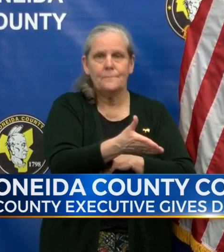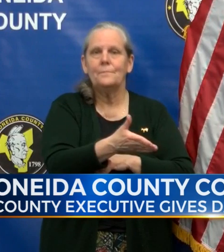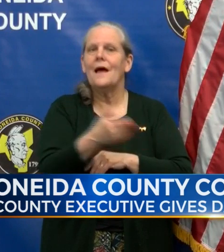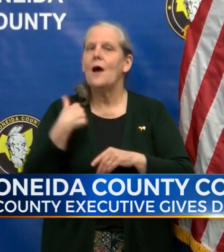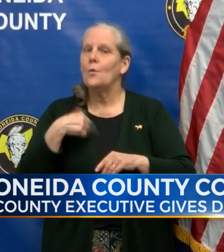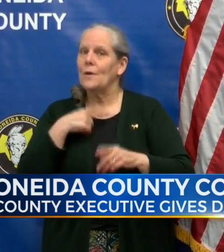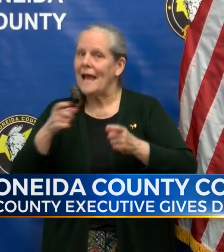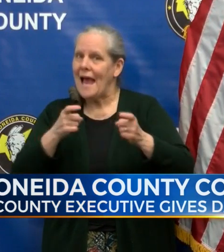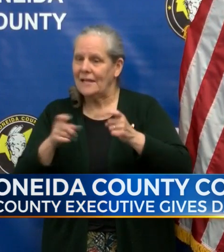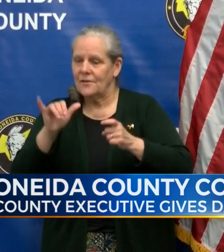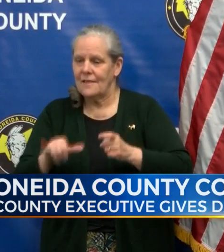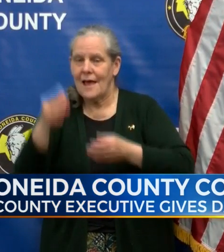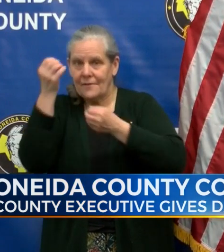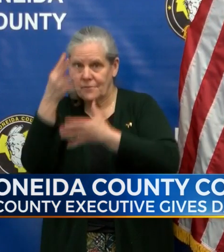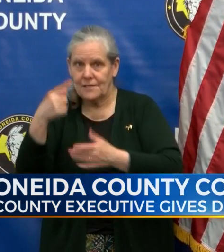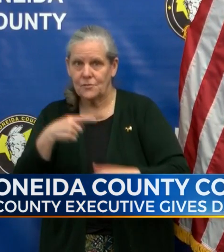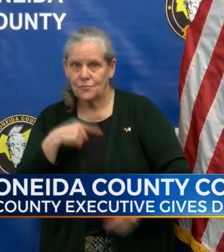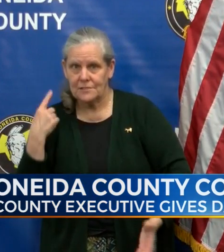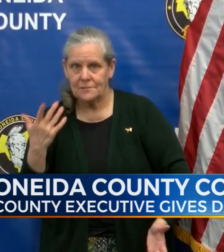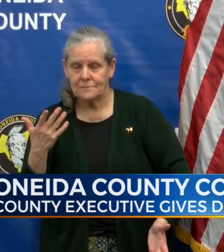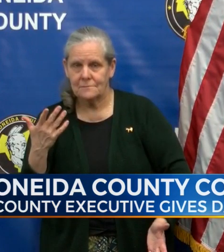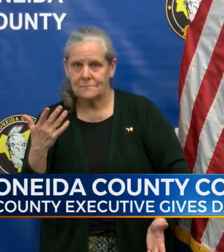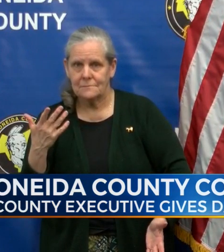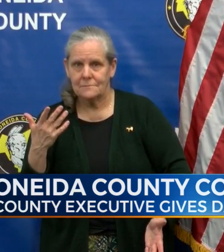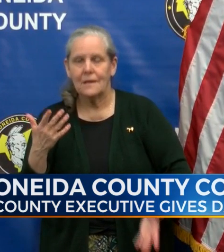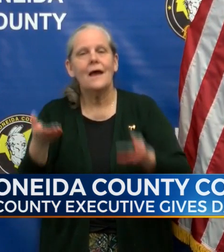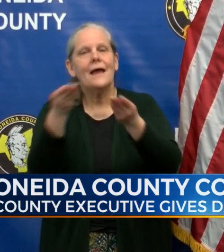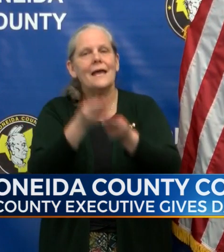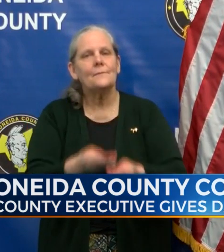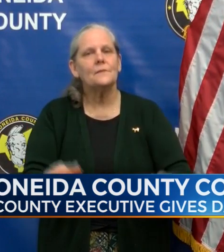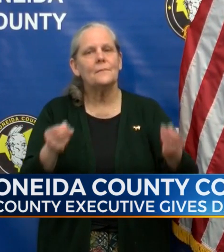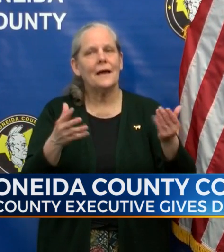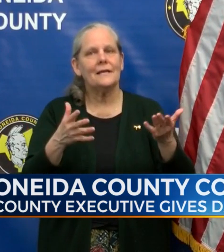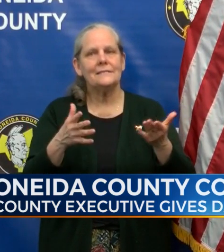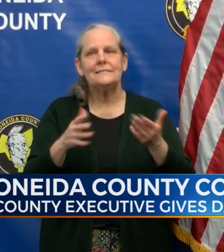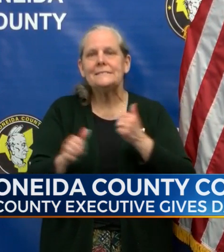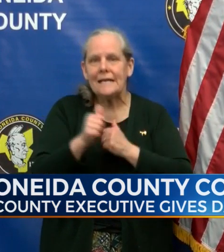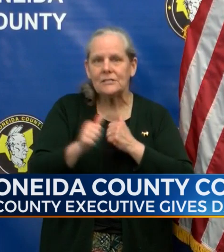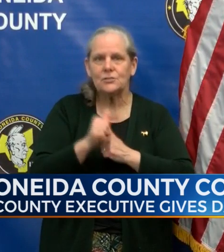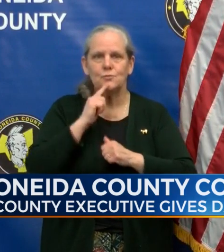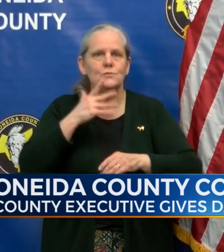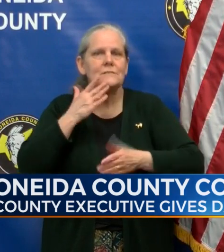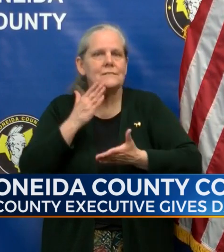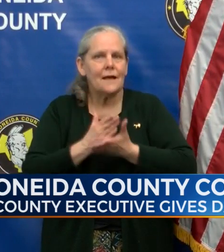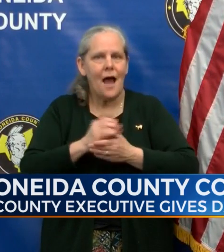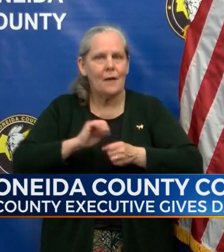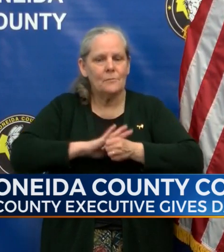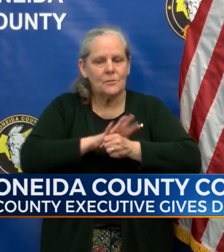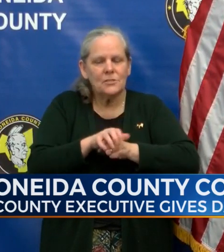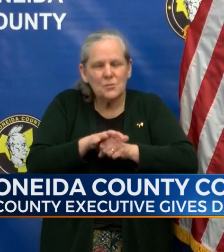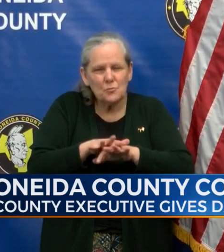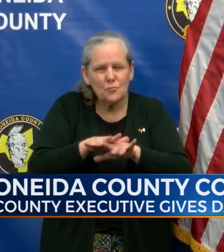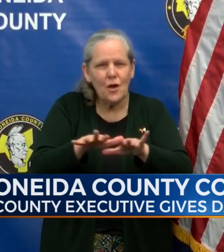p.m., everyday)Oneida County COVID-19 info hotline: 315-798- 5431 (8:30 a.m. to 4 p.m. M-F